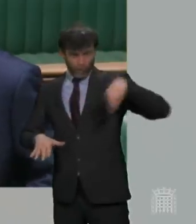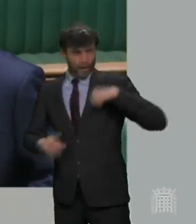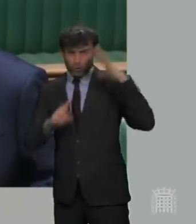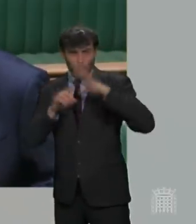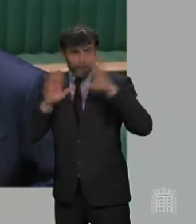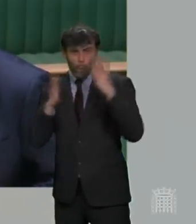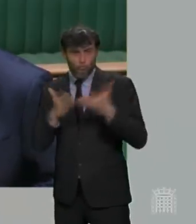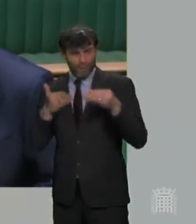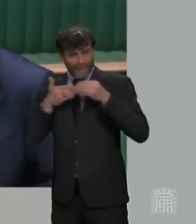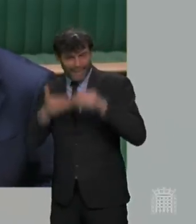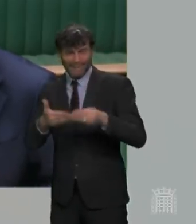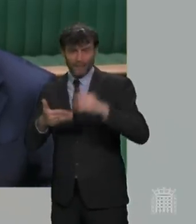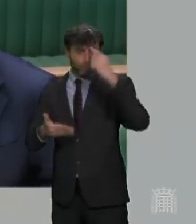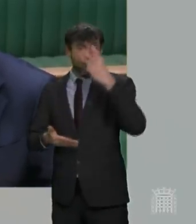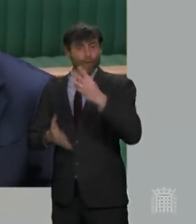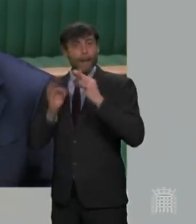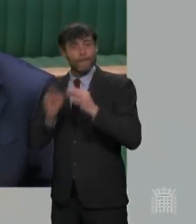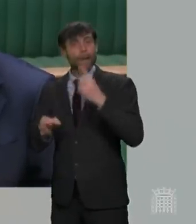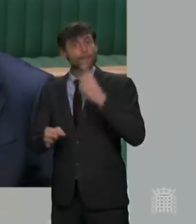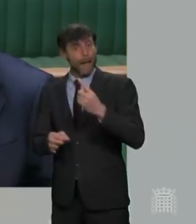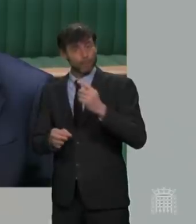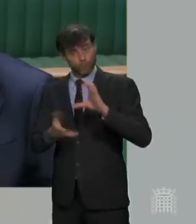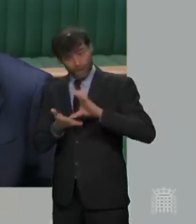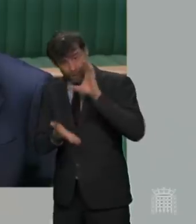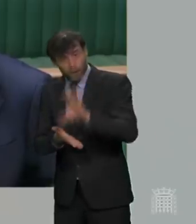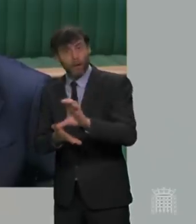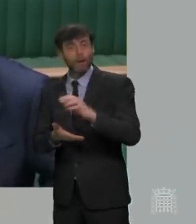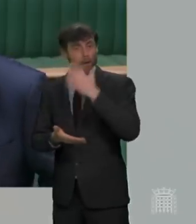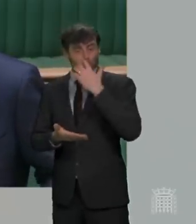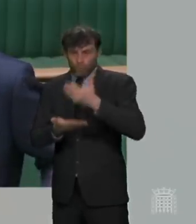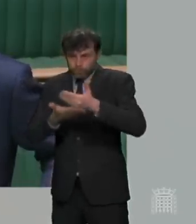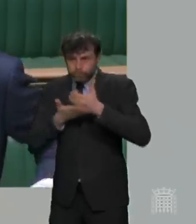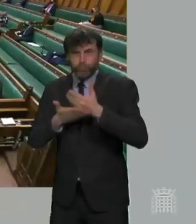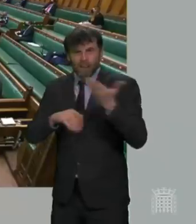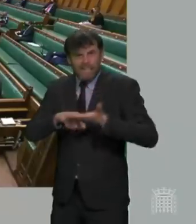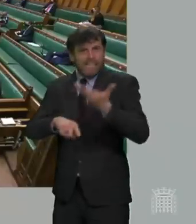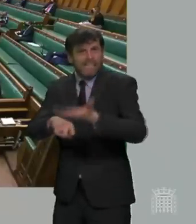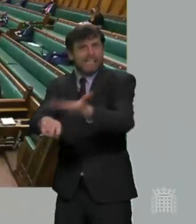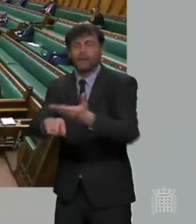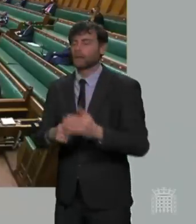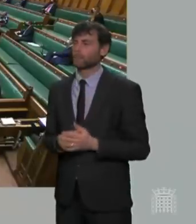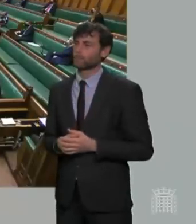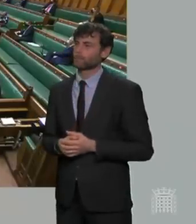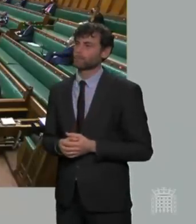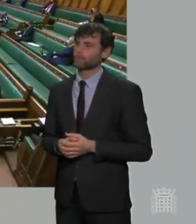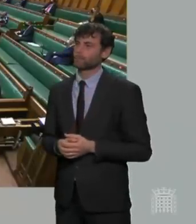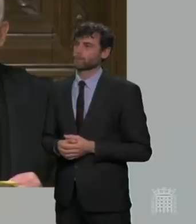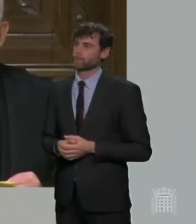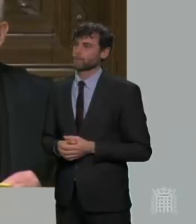with a £3 billion investment being led across Whitehall. Jonathan Ashworth (Leicester South) (Lab/Co-op) On a point of order, Mr Speaker. >> Mr Speaker